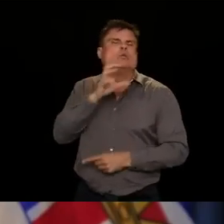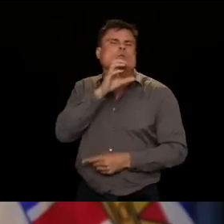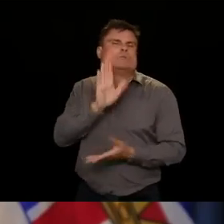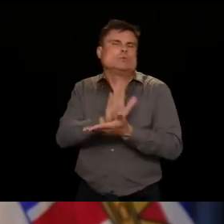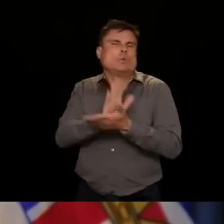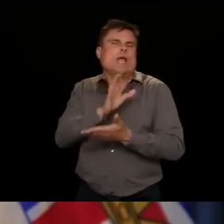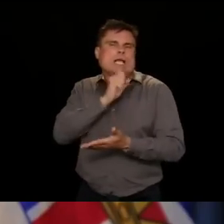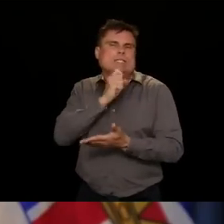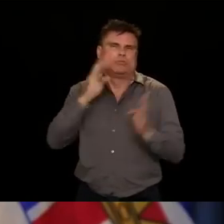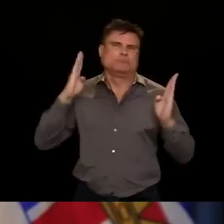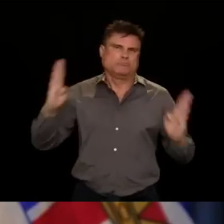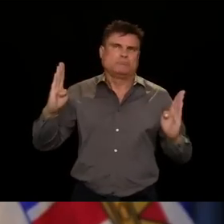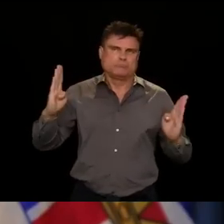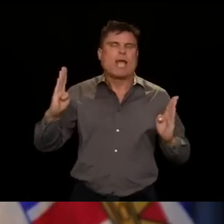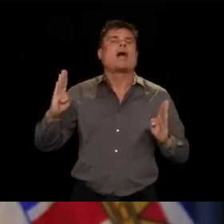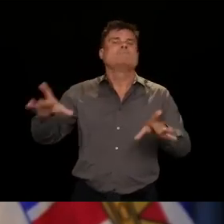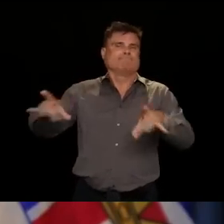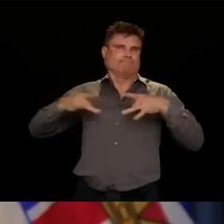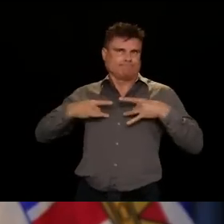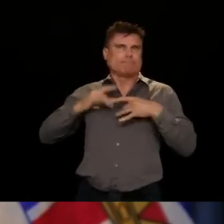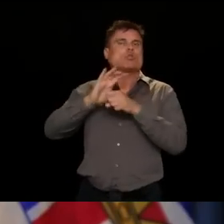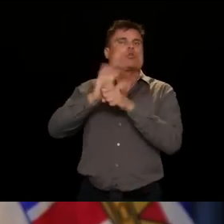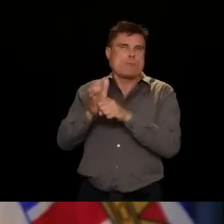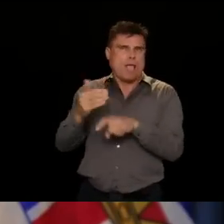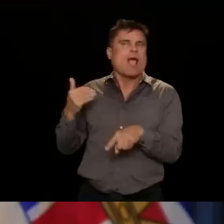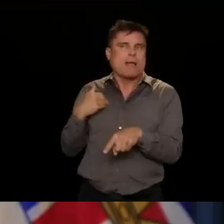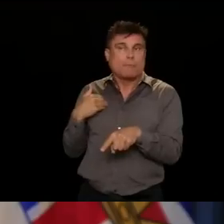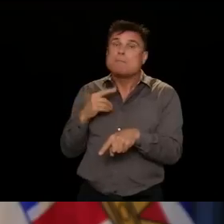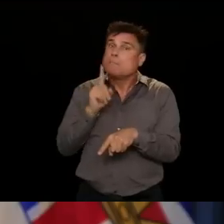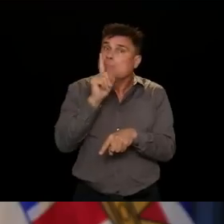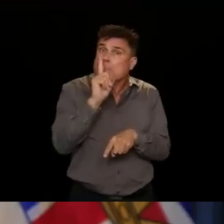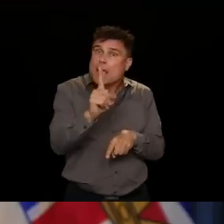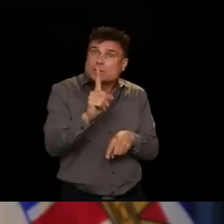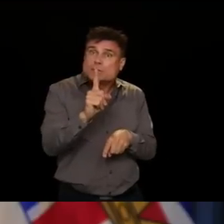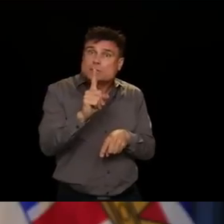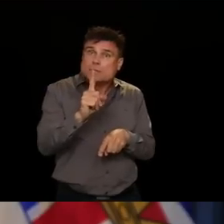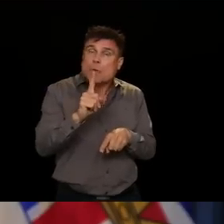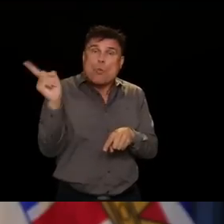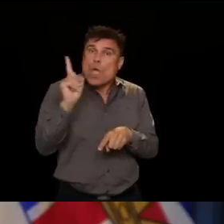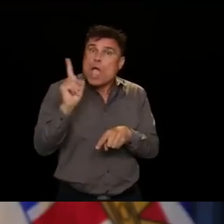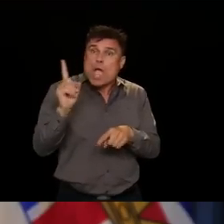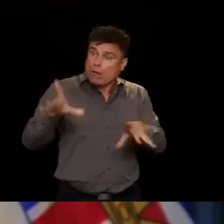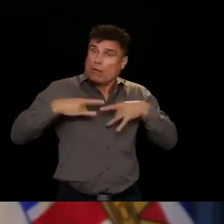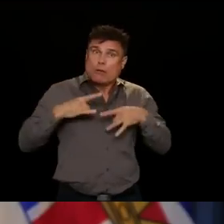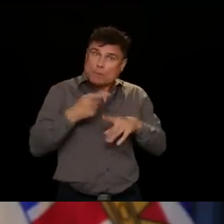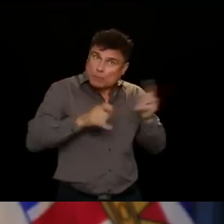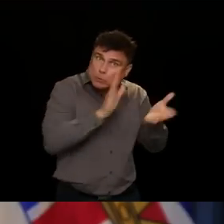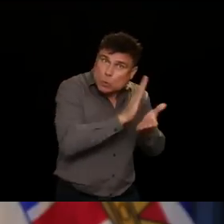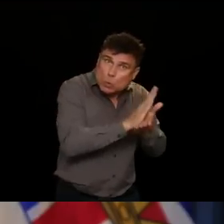we have had young people who have tested positive in the last few weeks but none of them have been related to schools